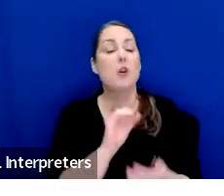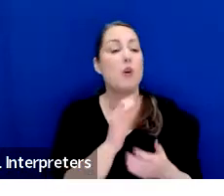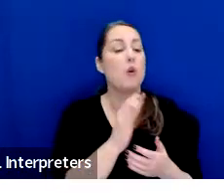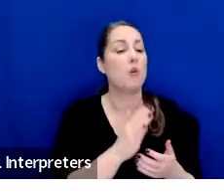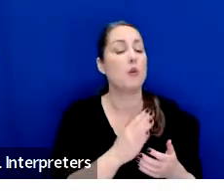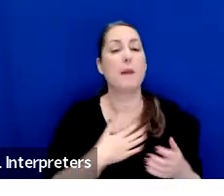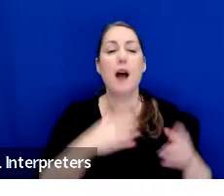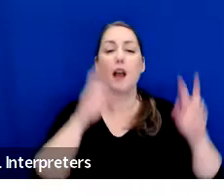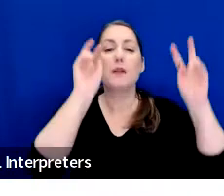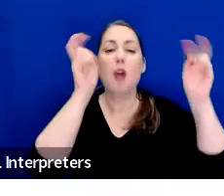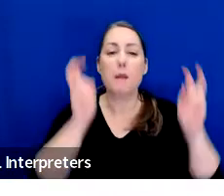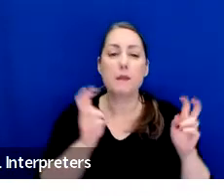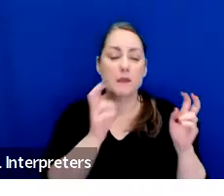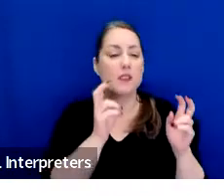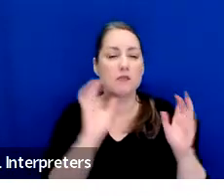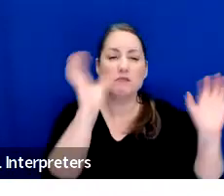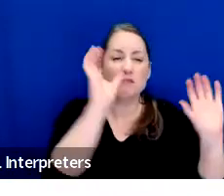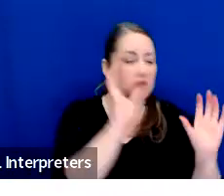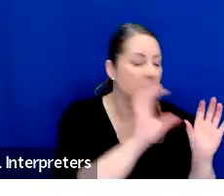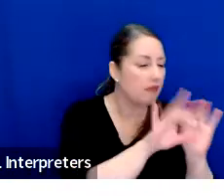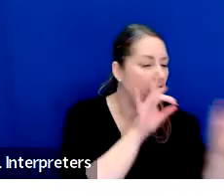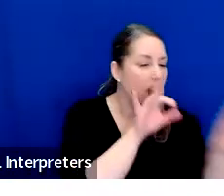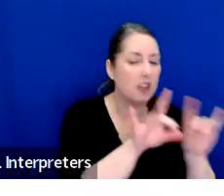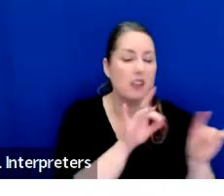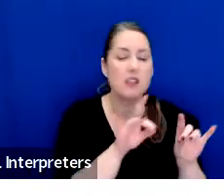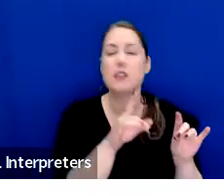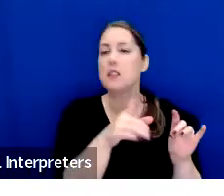were things that like I was specifically excited about